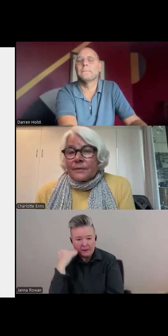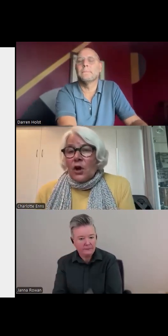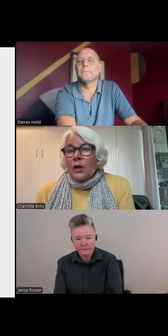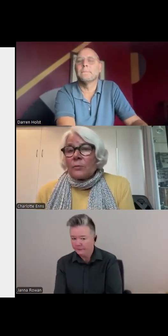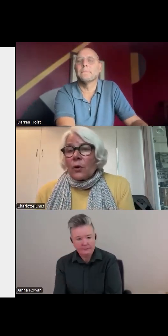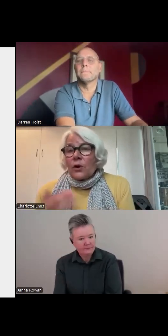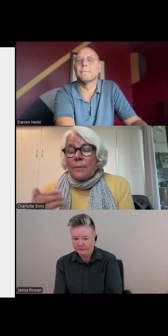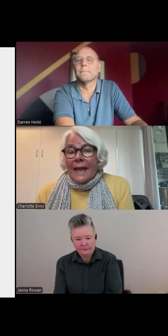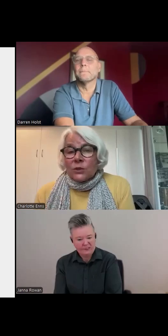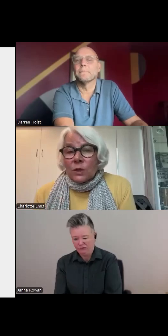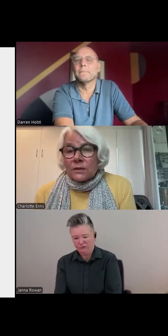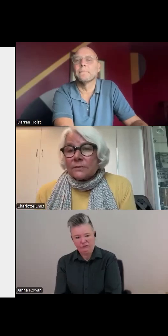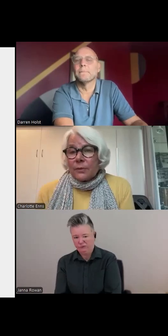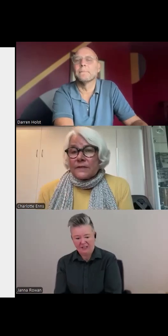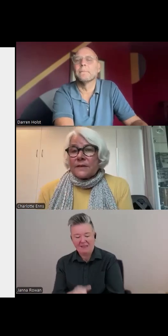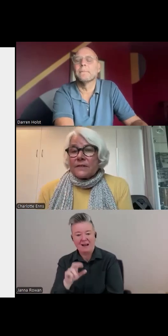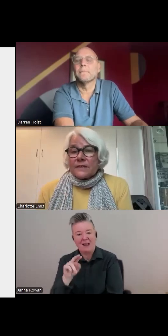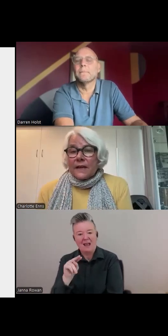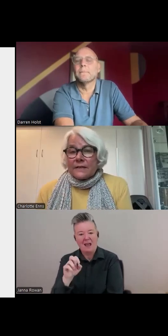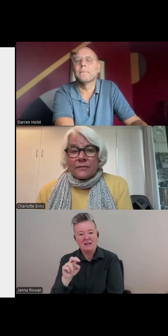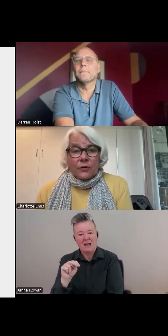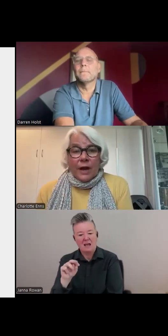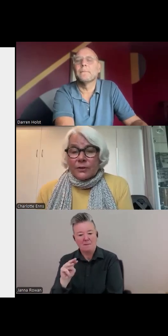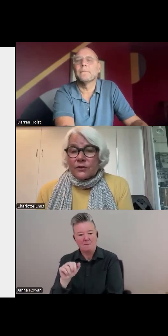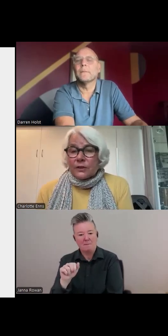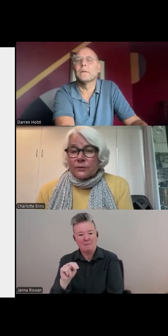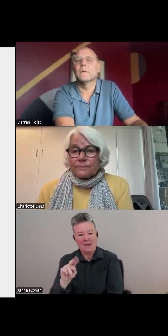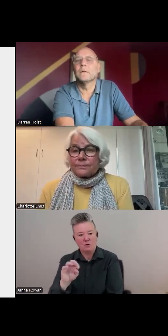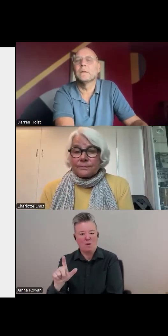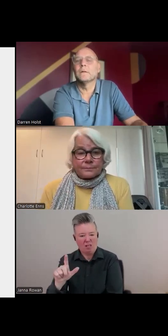just the head shake. The not more-- non manual parts of the sign,